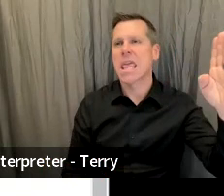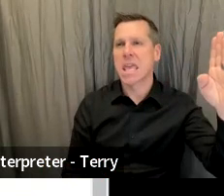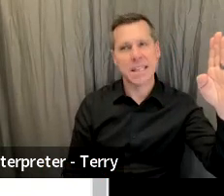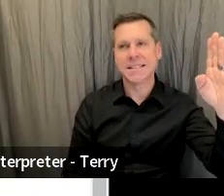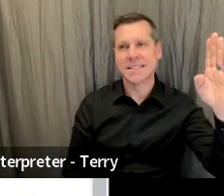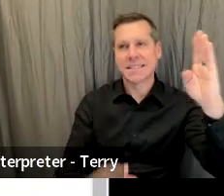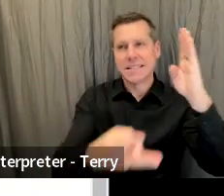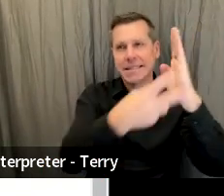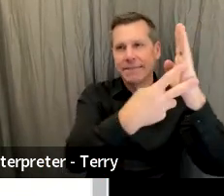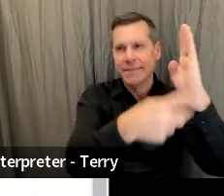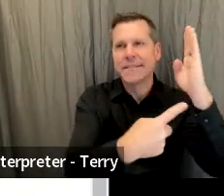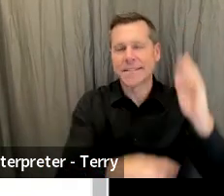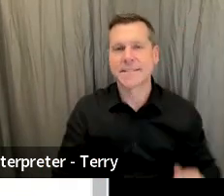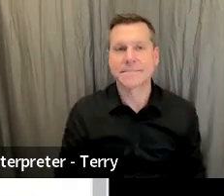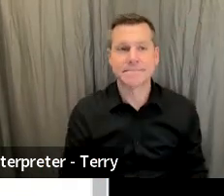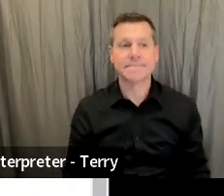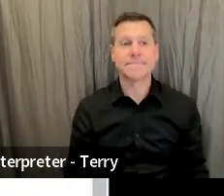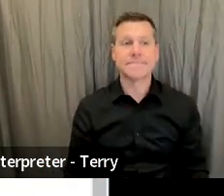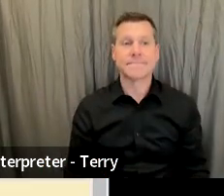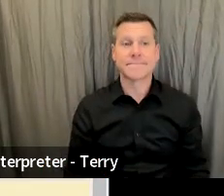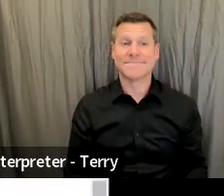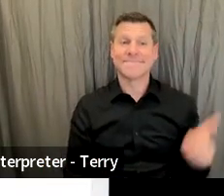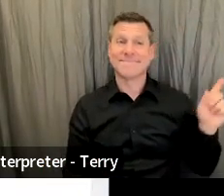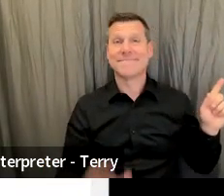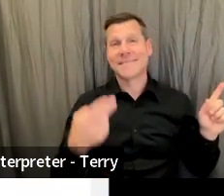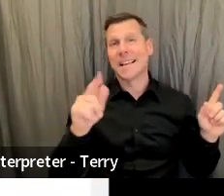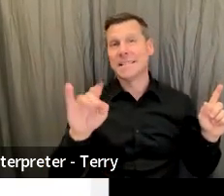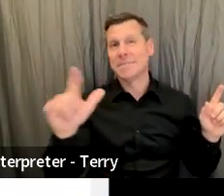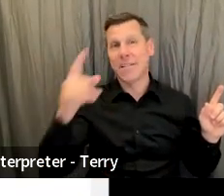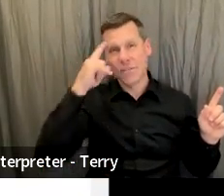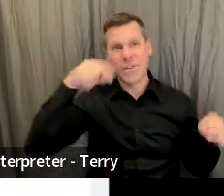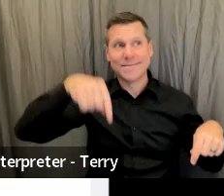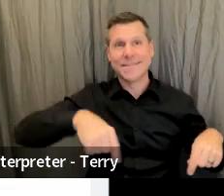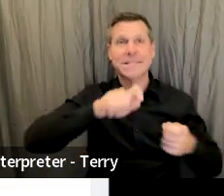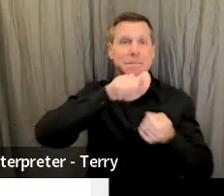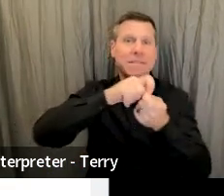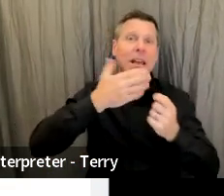that is where I found all of the HMO, where the specific colors that are used at our campus